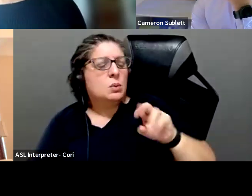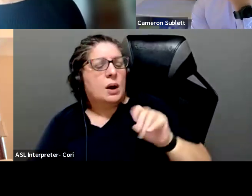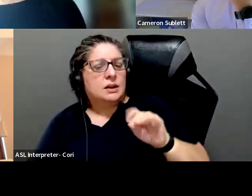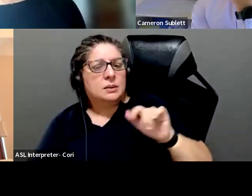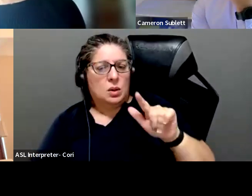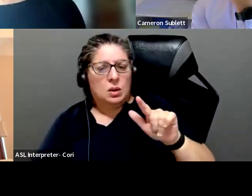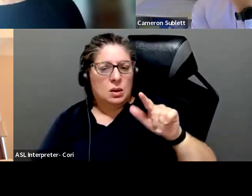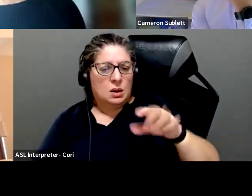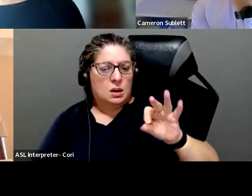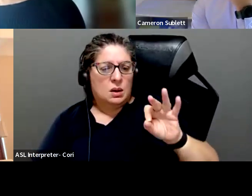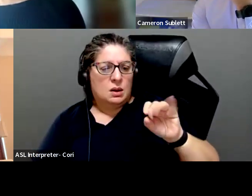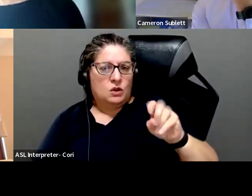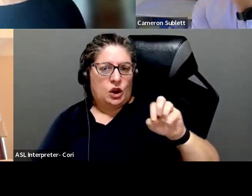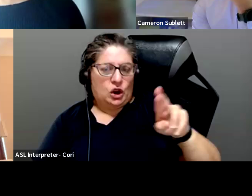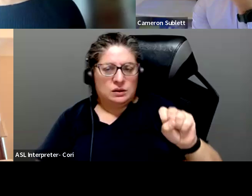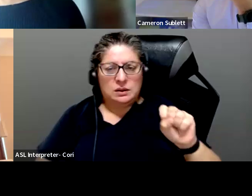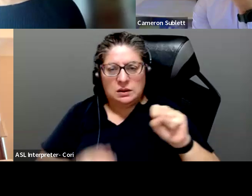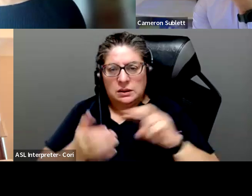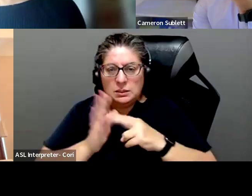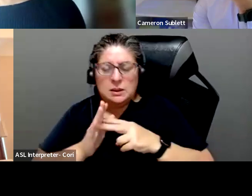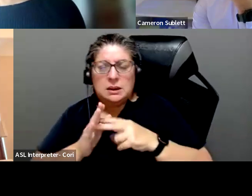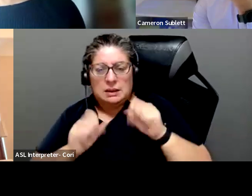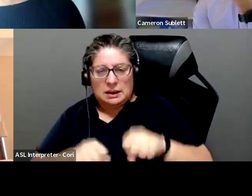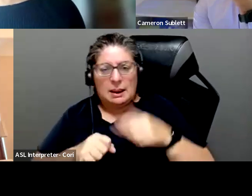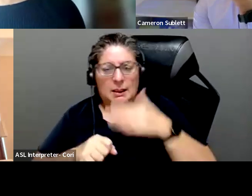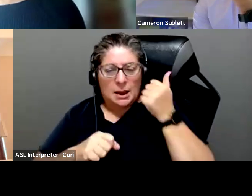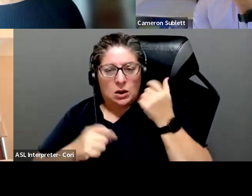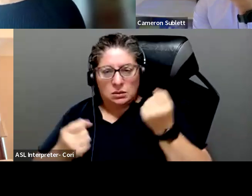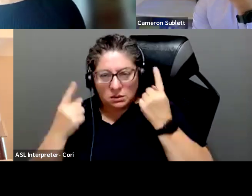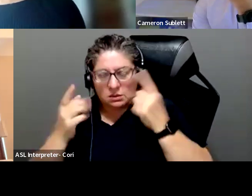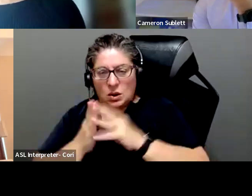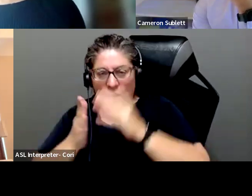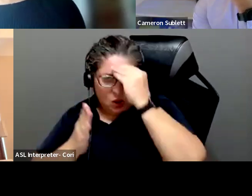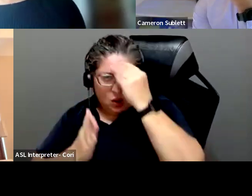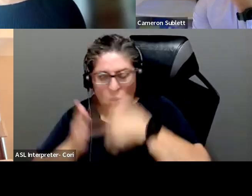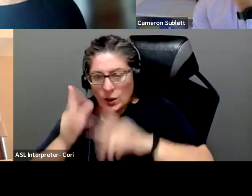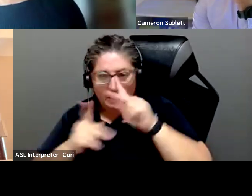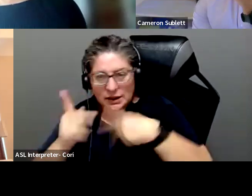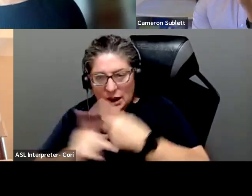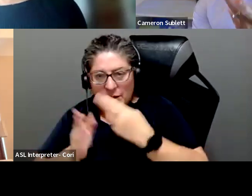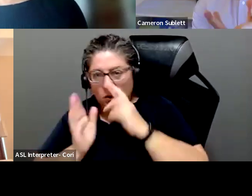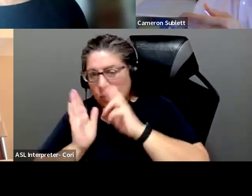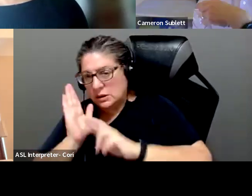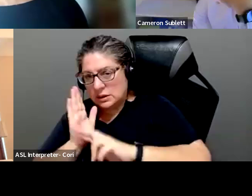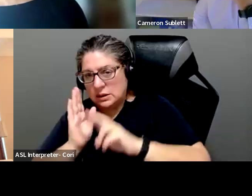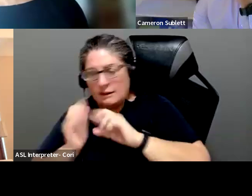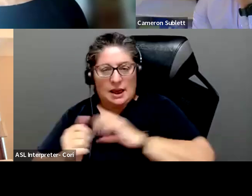So that the students can better learn and understand what the type of research that faculty members for